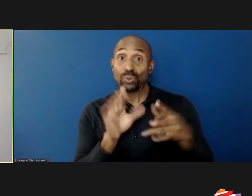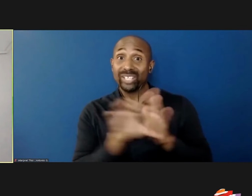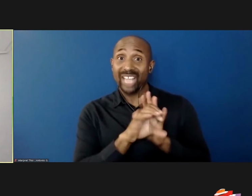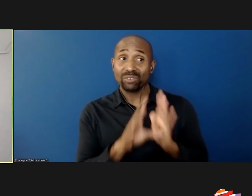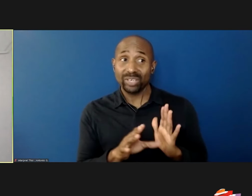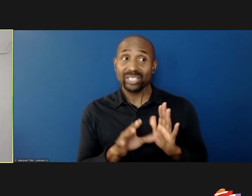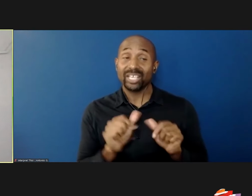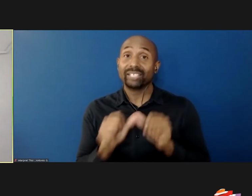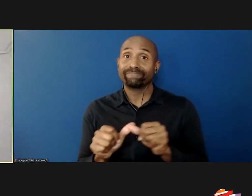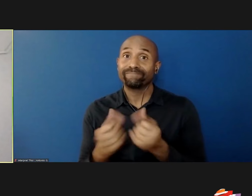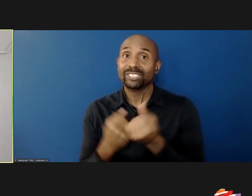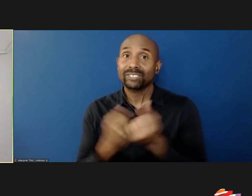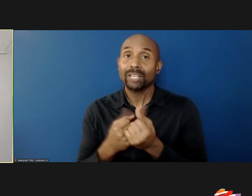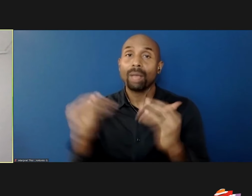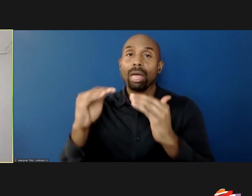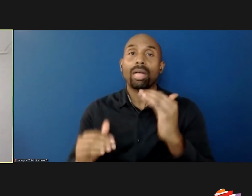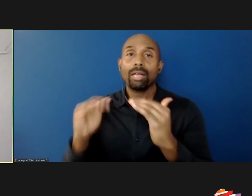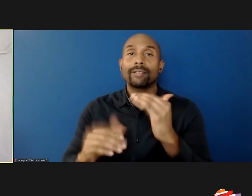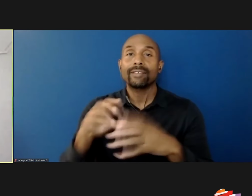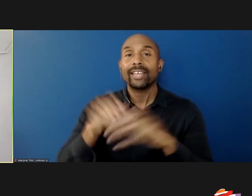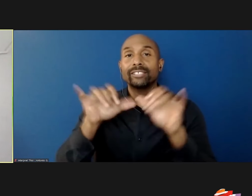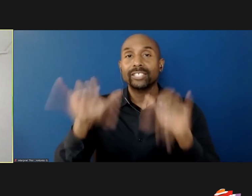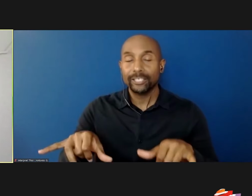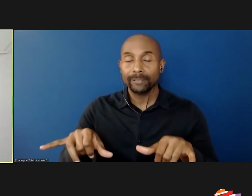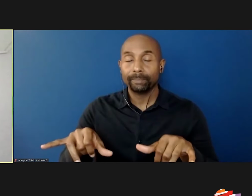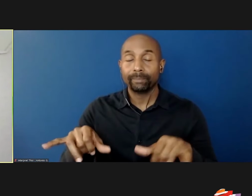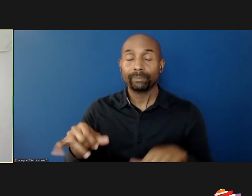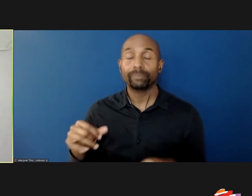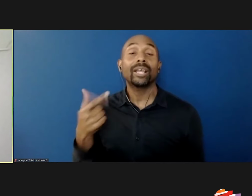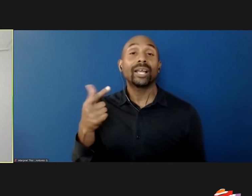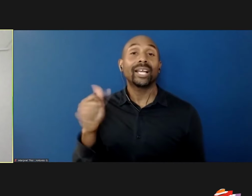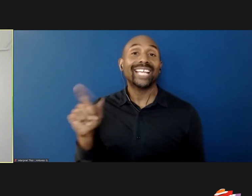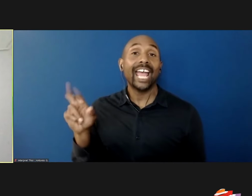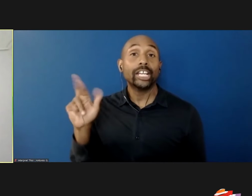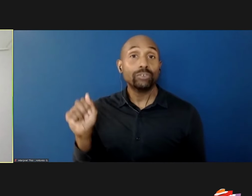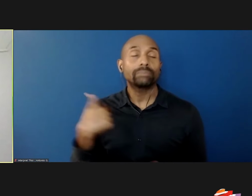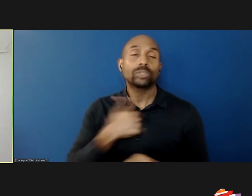meaning GADRA, we are establishing a Working Group that specifically focuses on ensuring